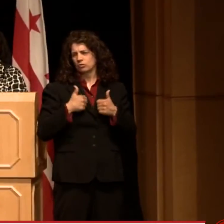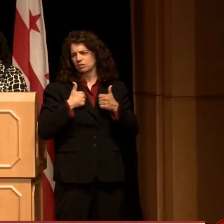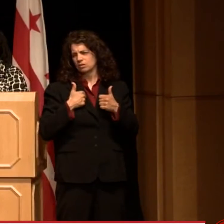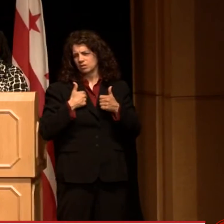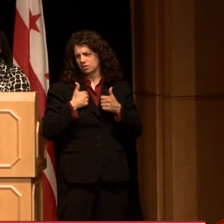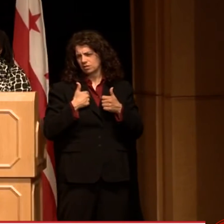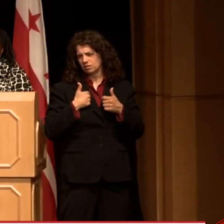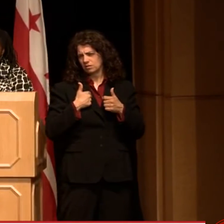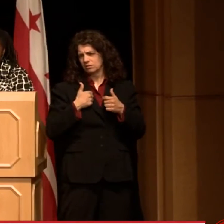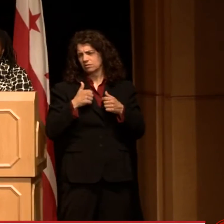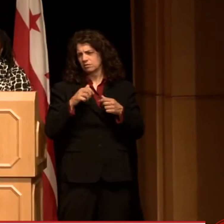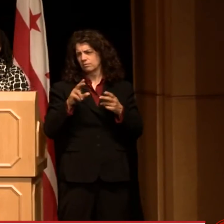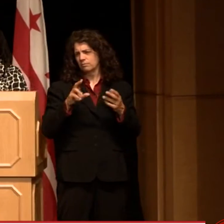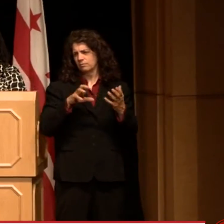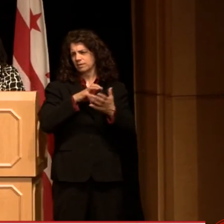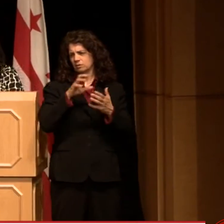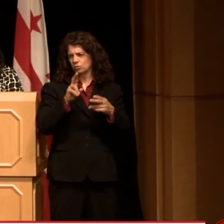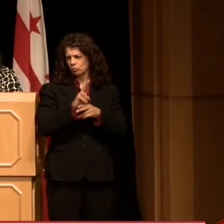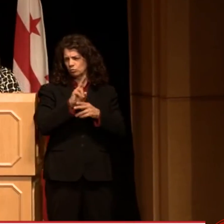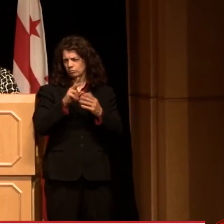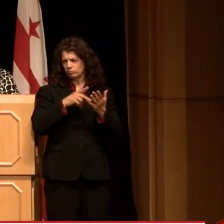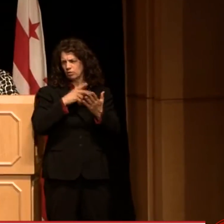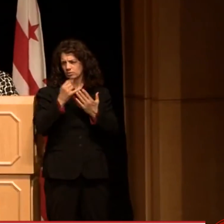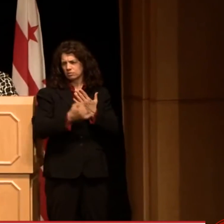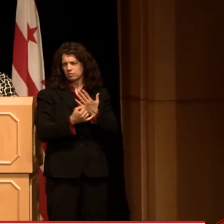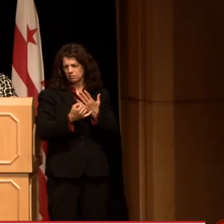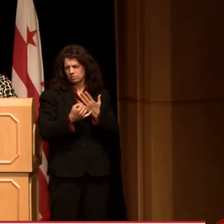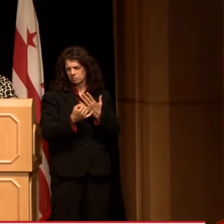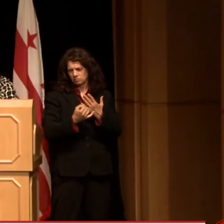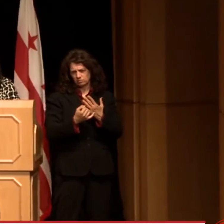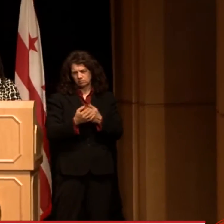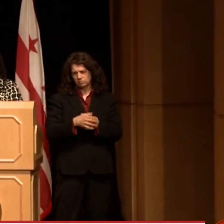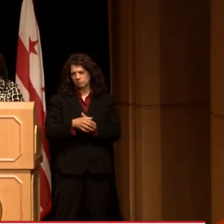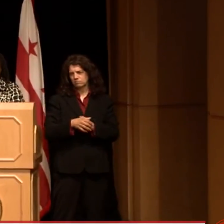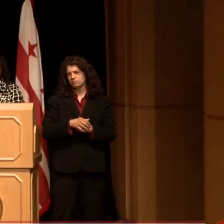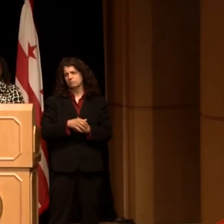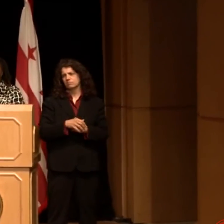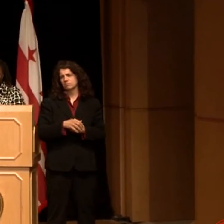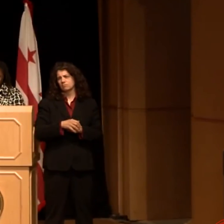STRATEGY TO REDUCE UNEMPLOYMENT IN ALL WARDS UNDER 10%, WE WILL